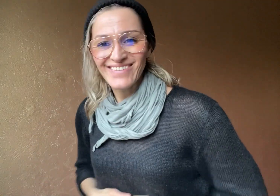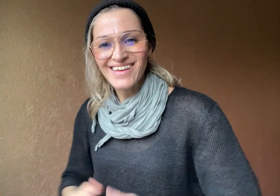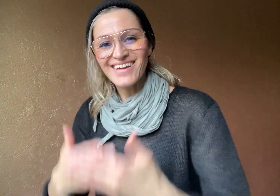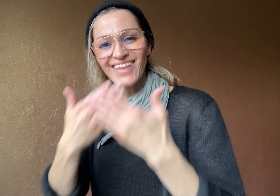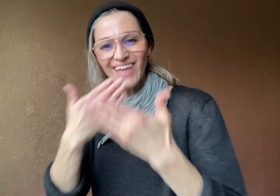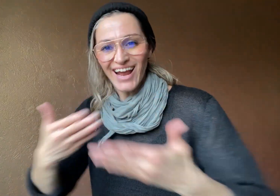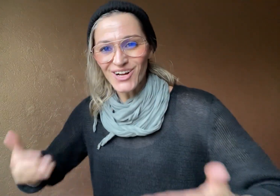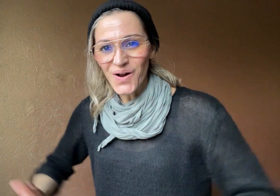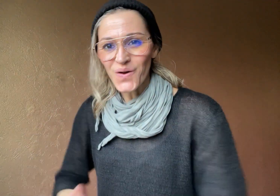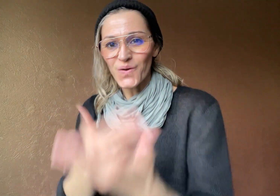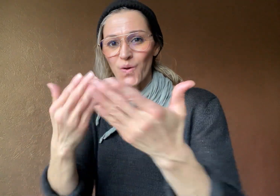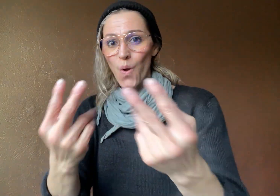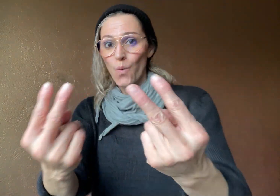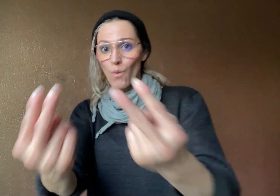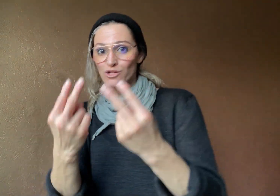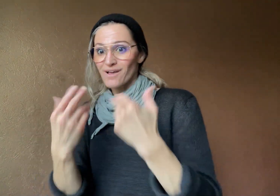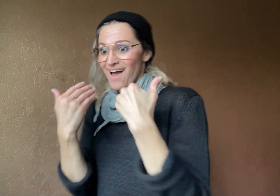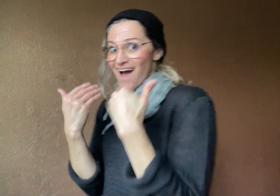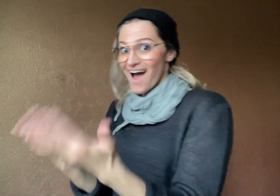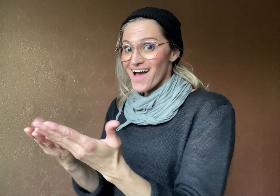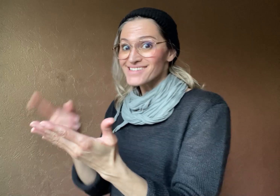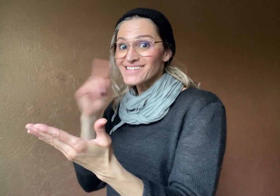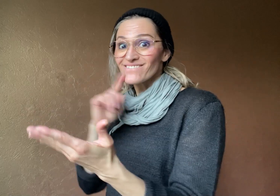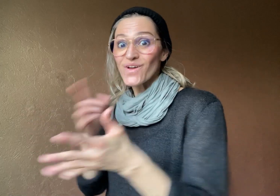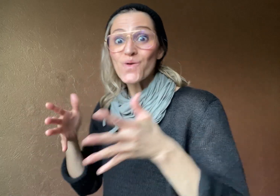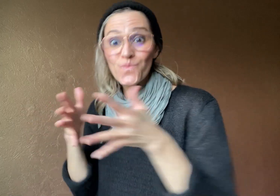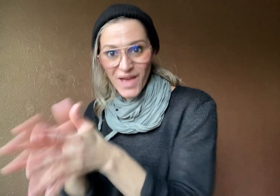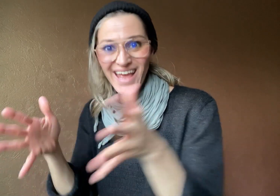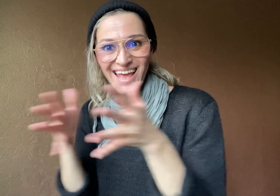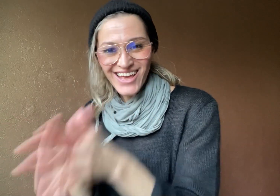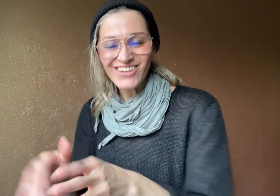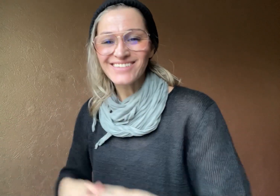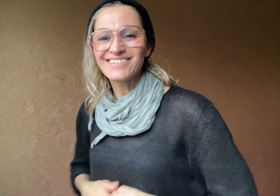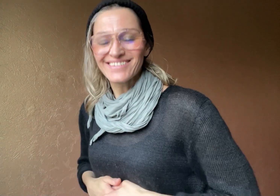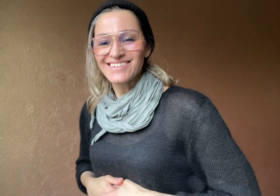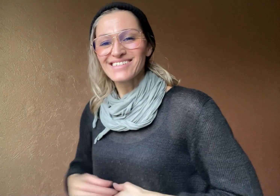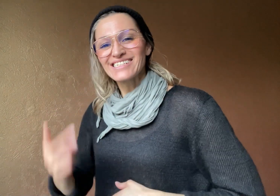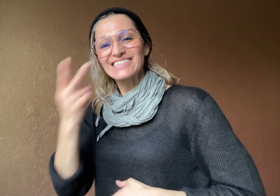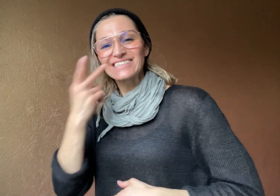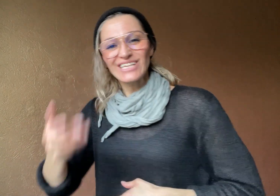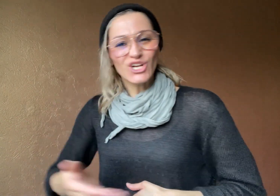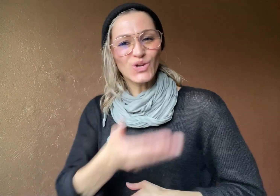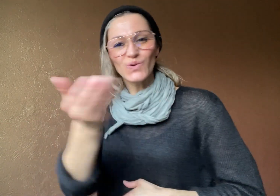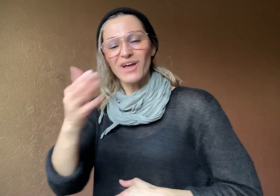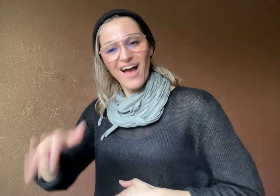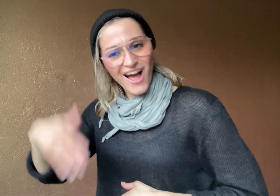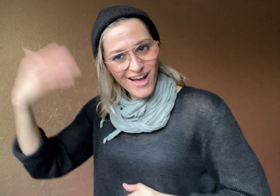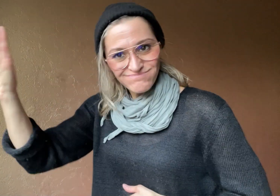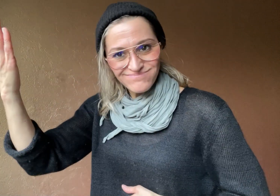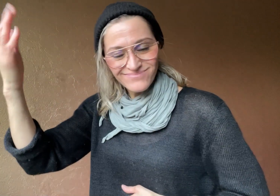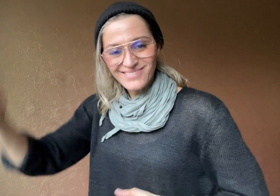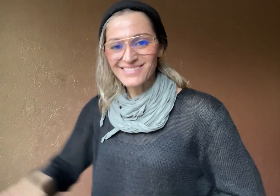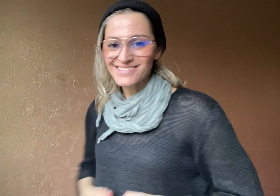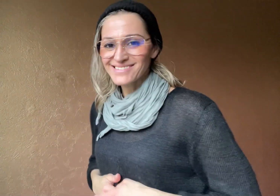Thank you for watching DeafWire! See you!